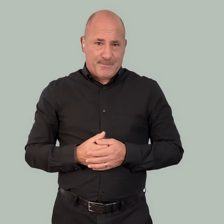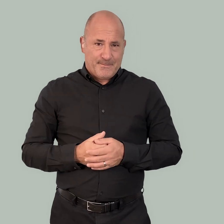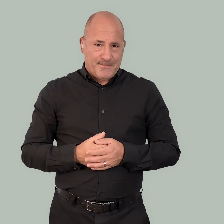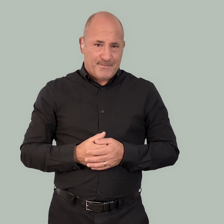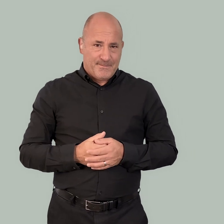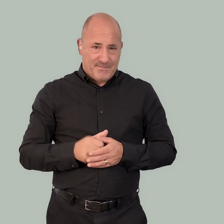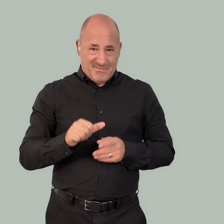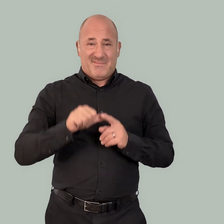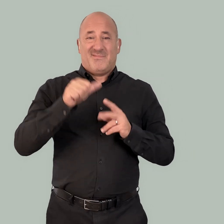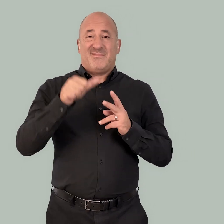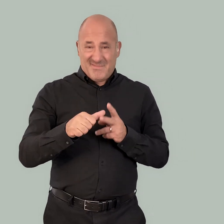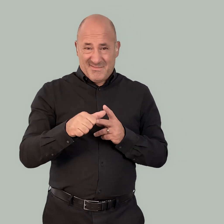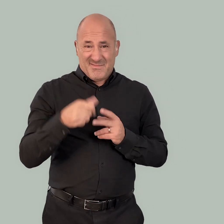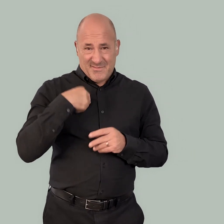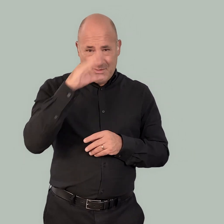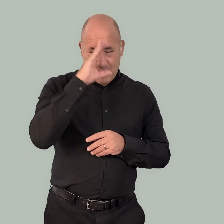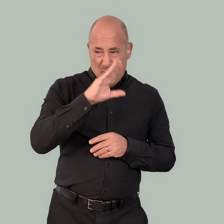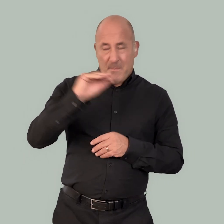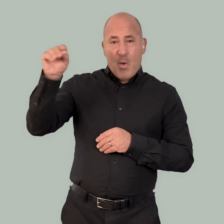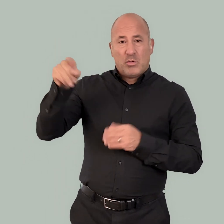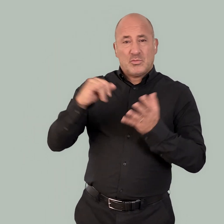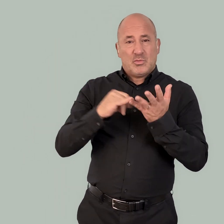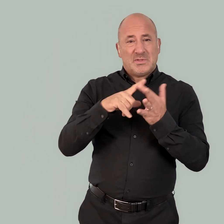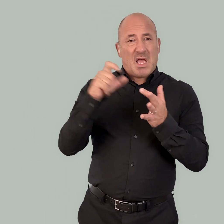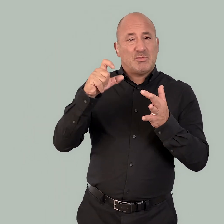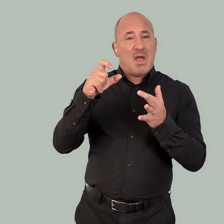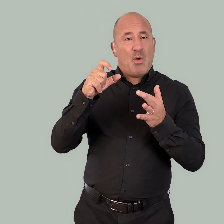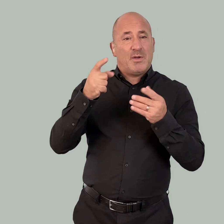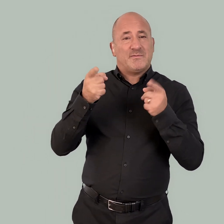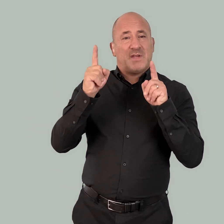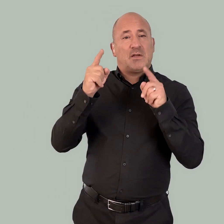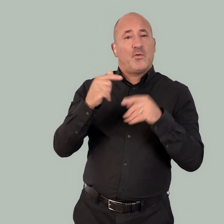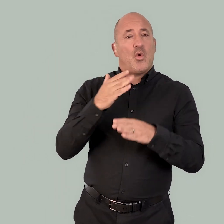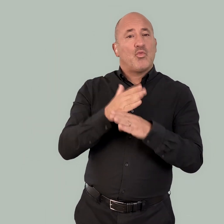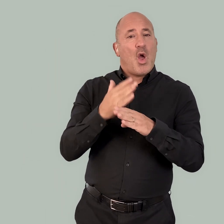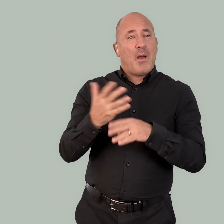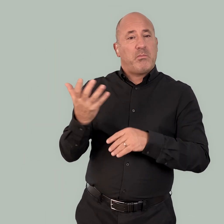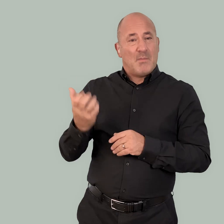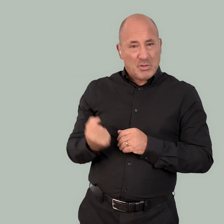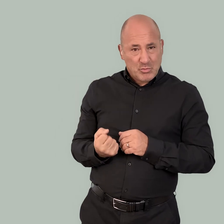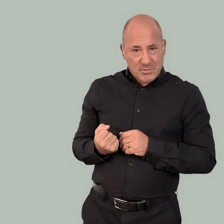The Review will report to the Secretary of State for Work and Pensions,